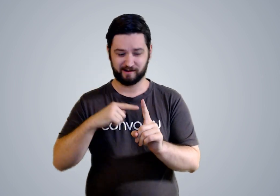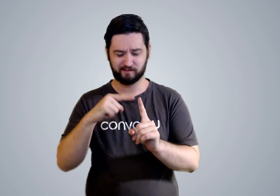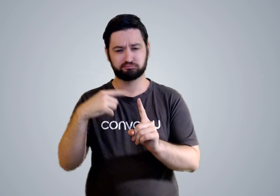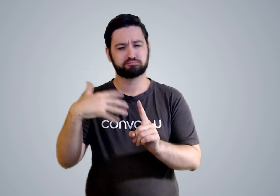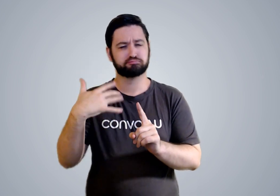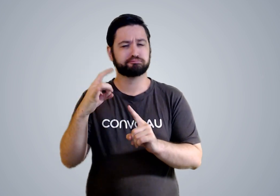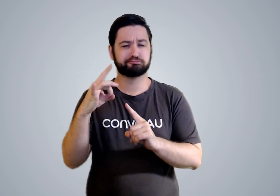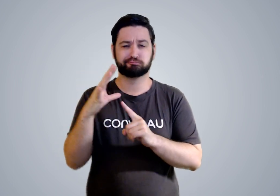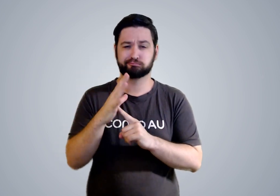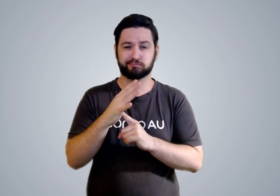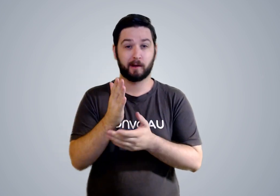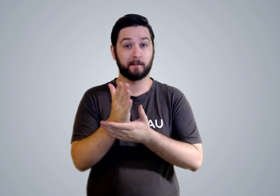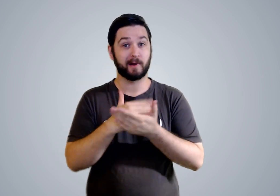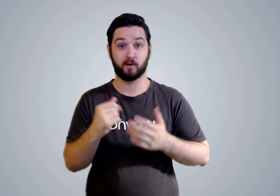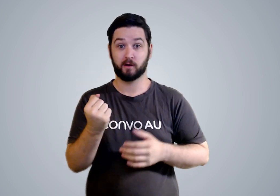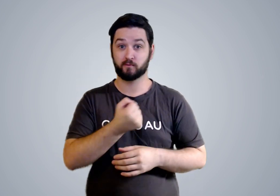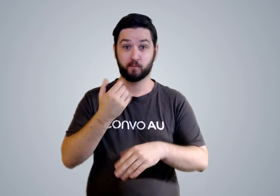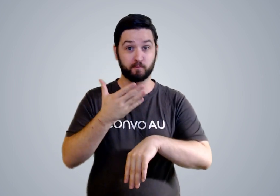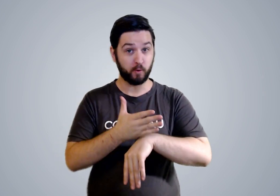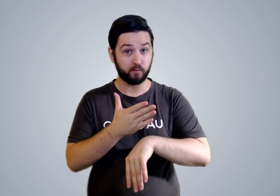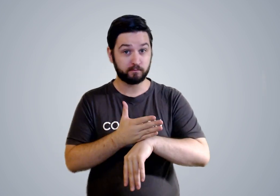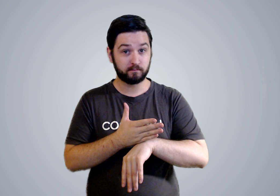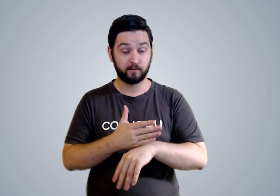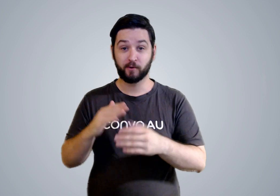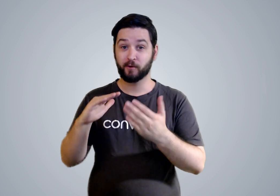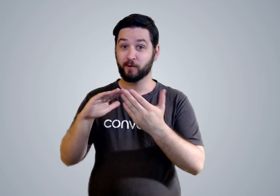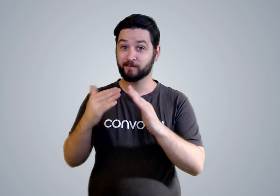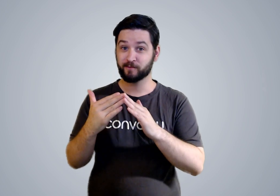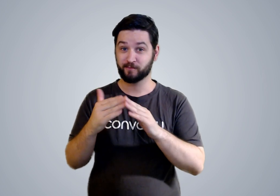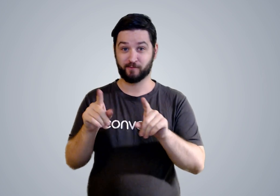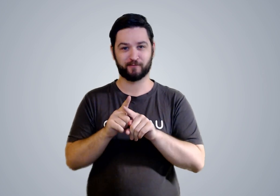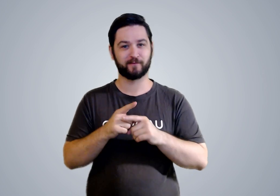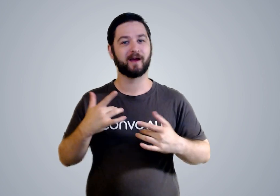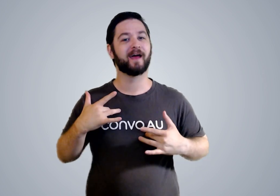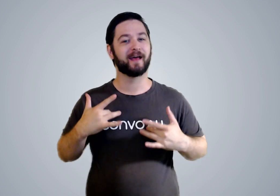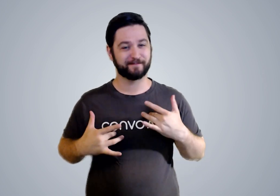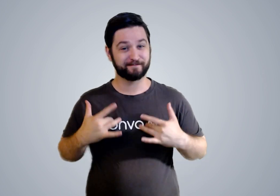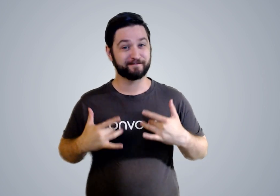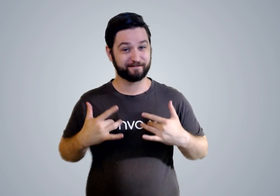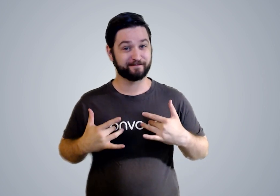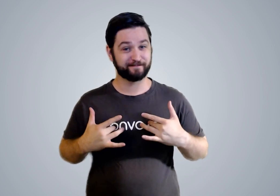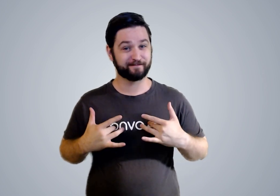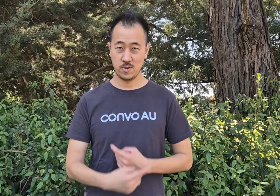as a vital part of our work, community and lives.